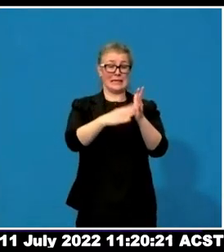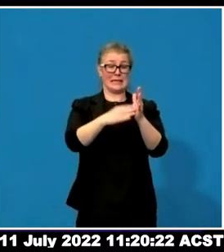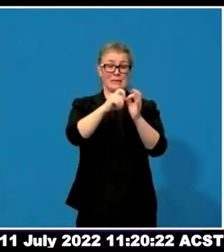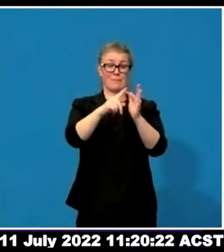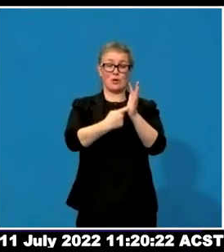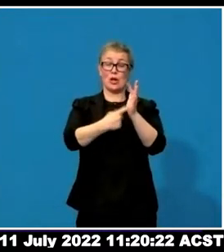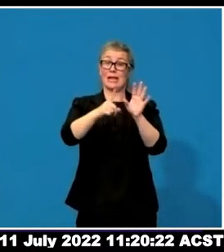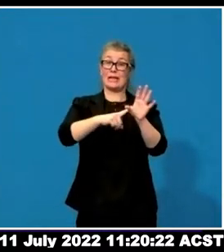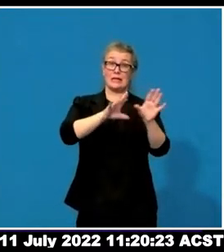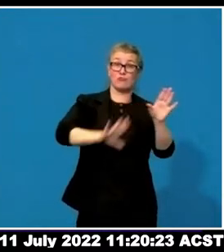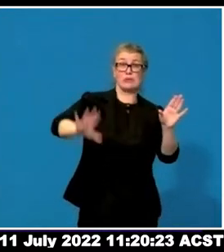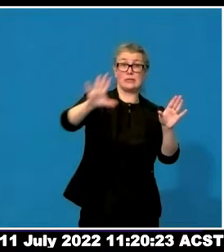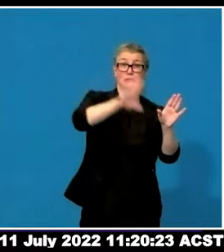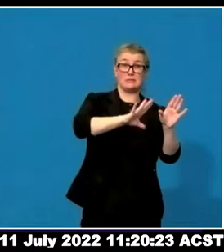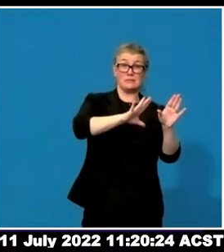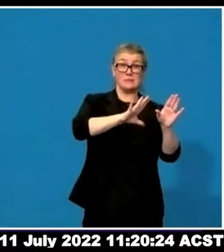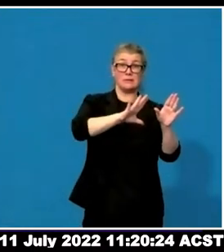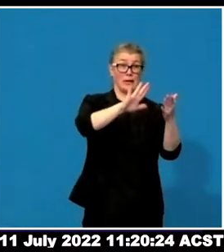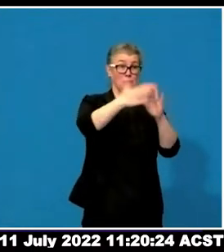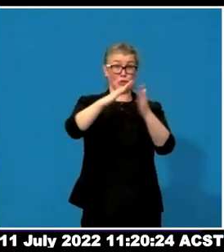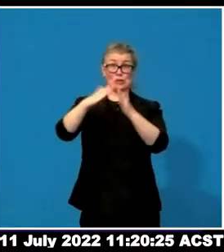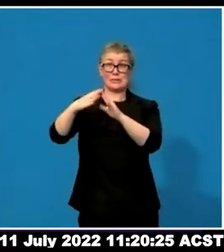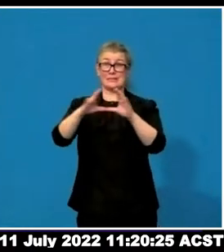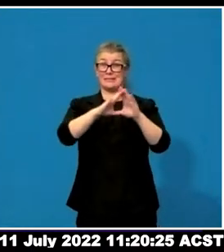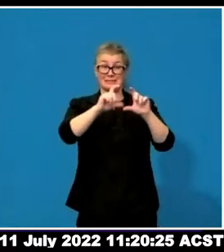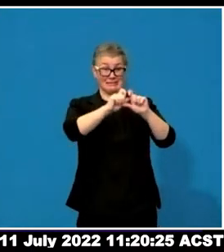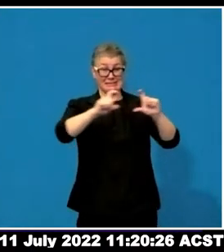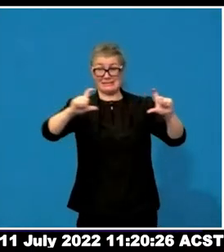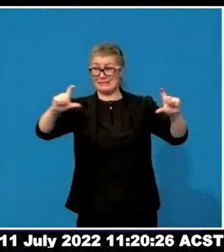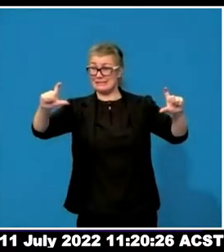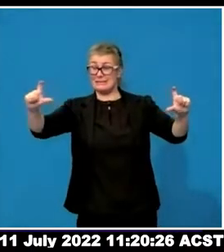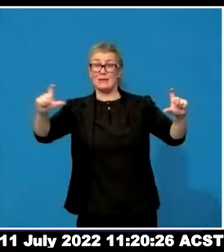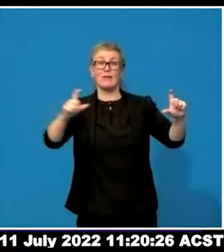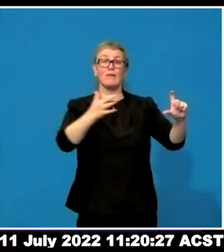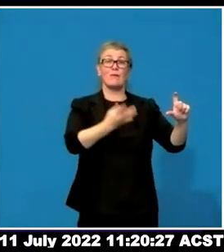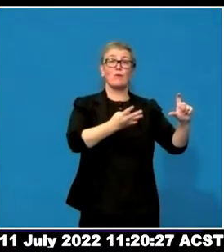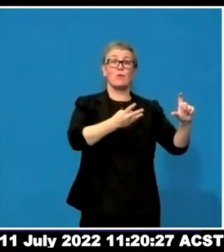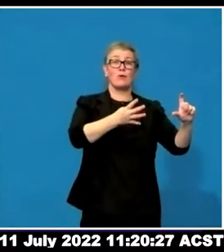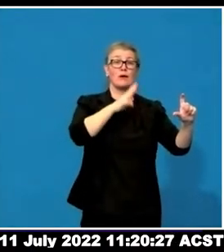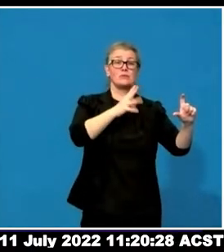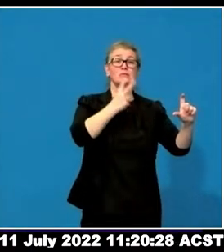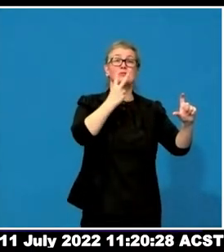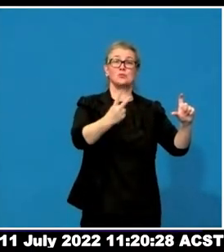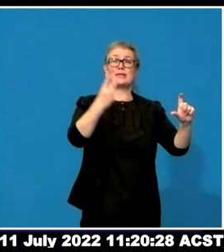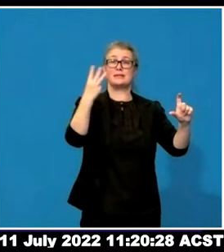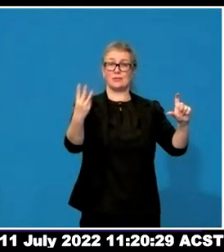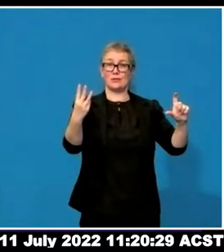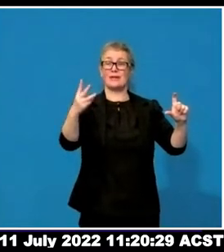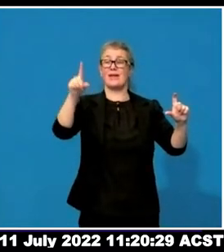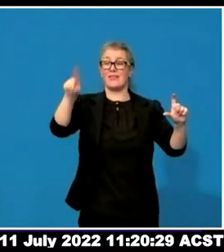communities, the region covers 423,000 square kilometres, with the two major towns